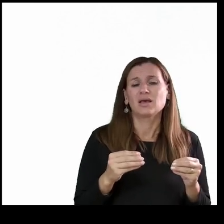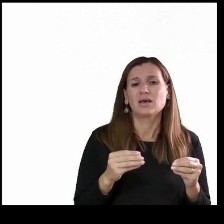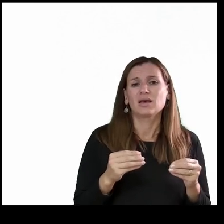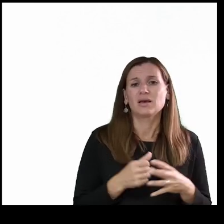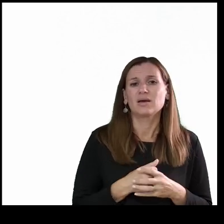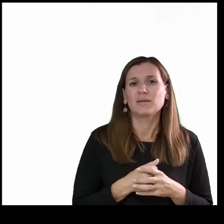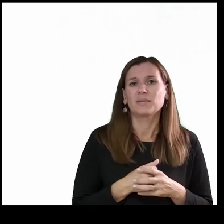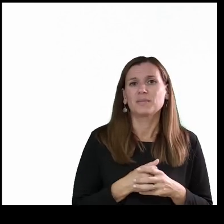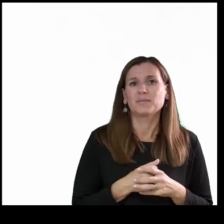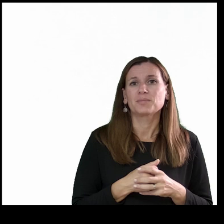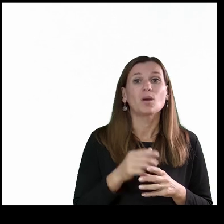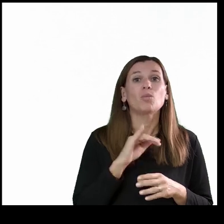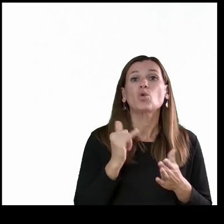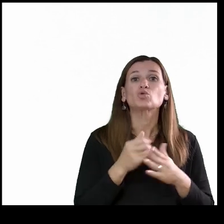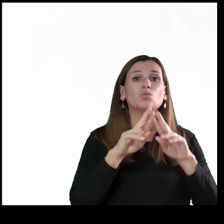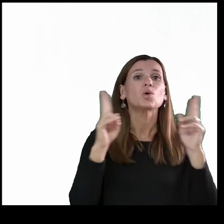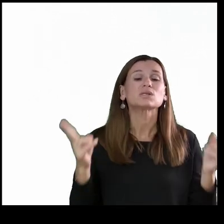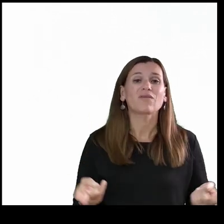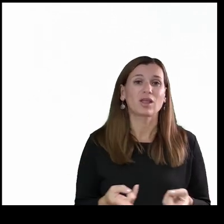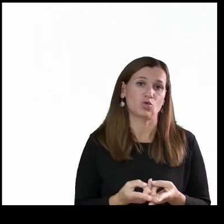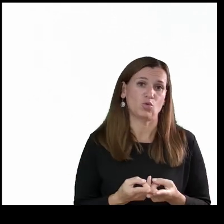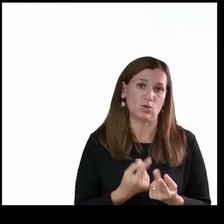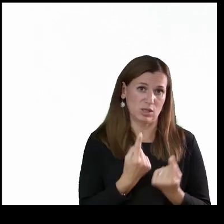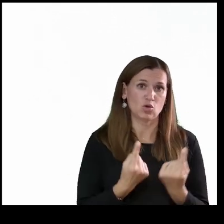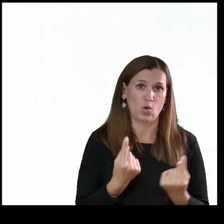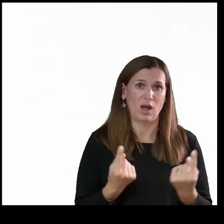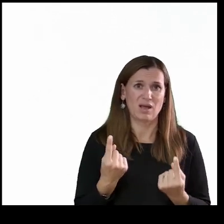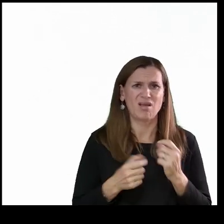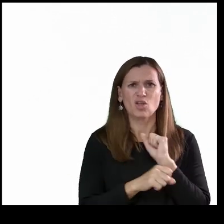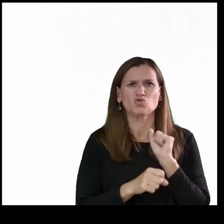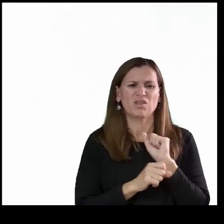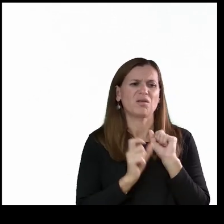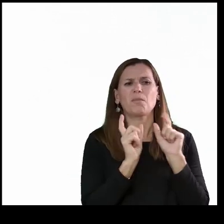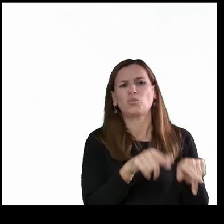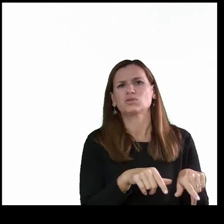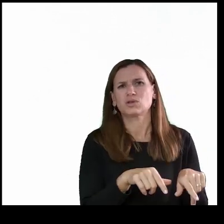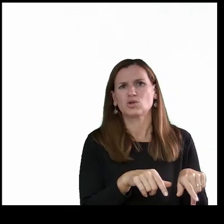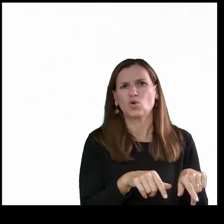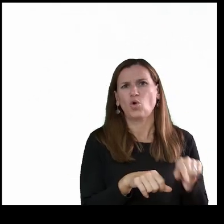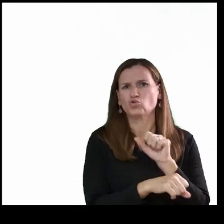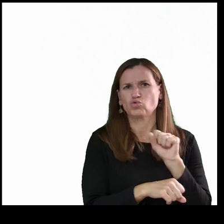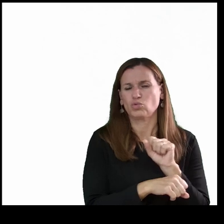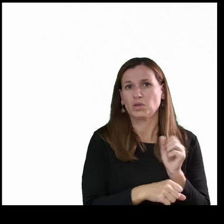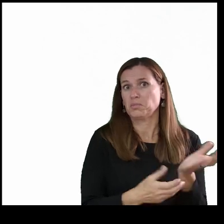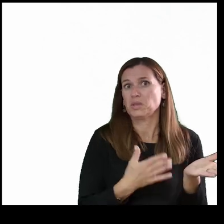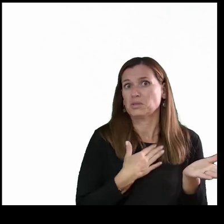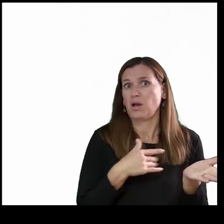all over the world this is an issue. So why it's happening? Why this?